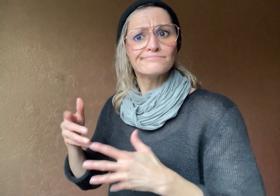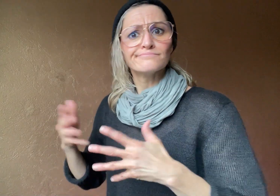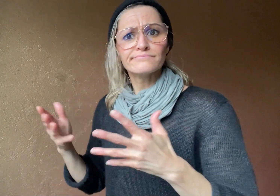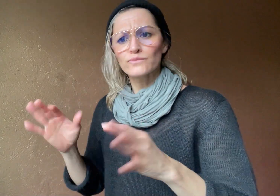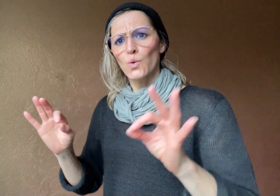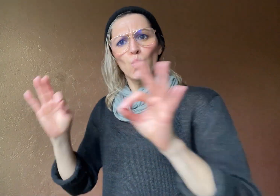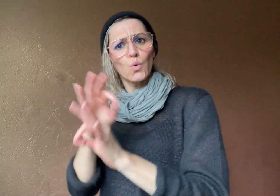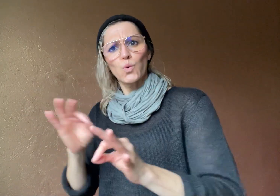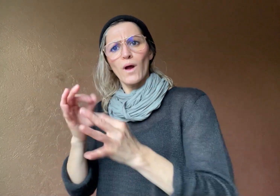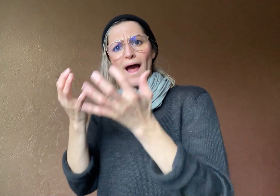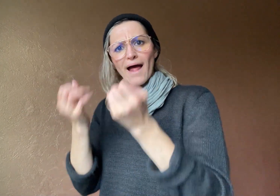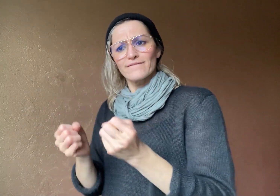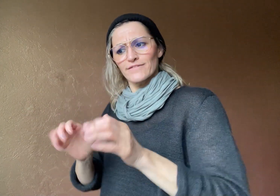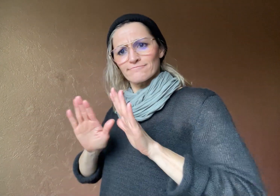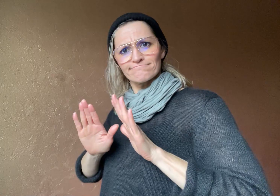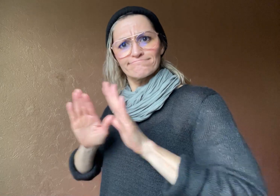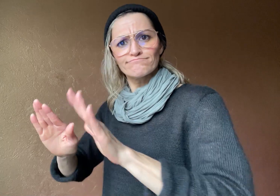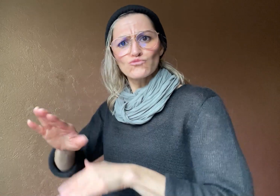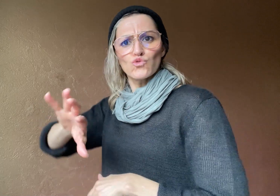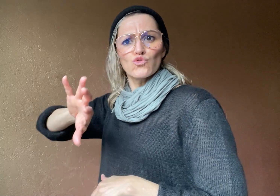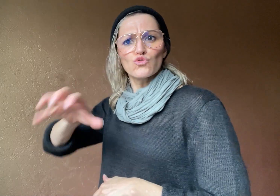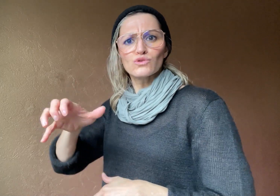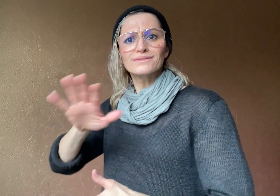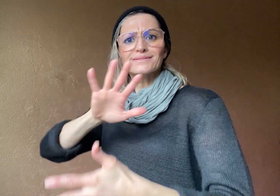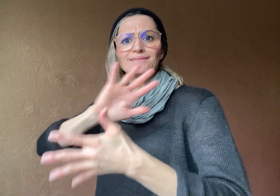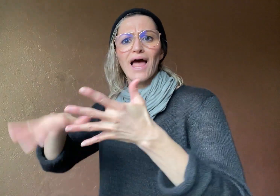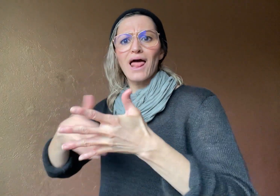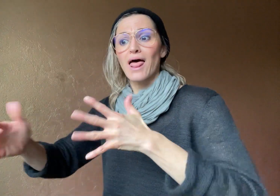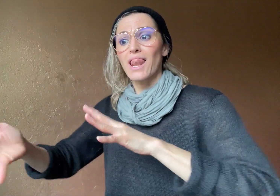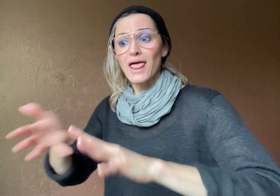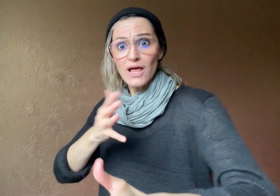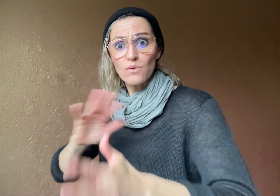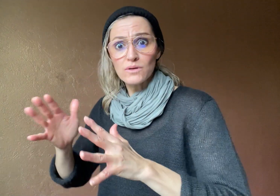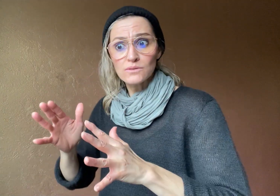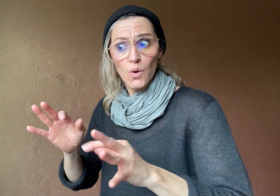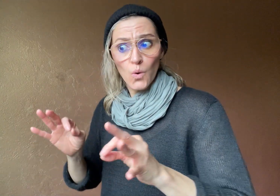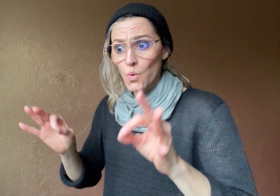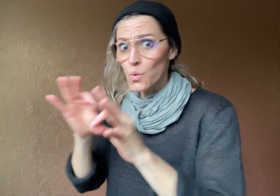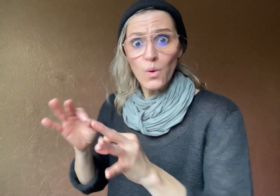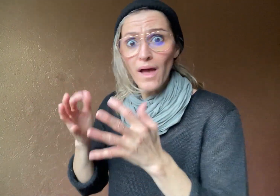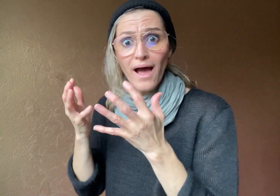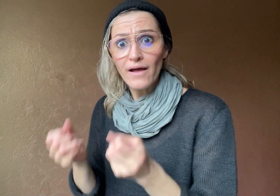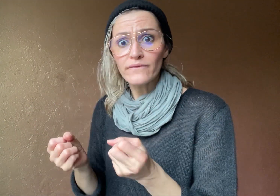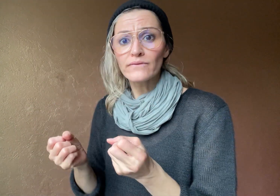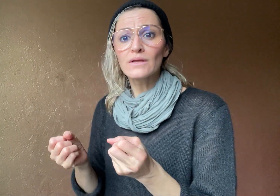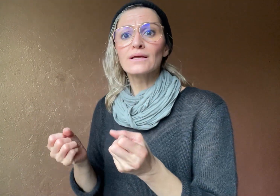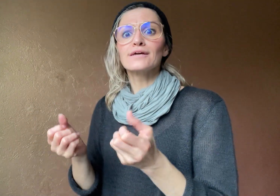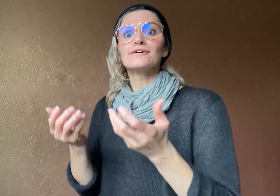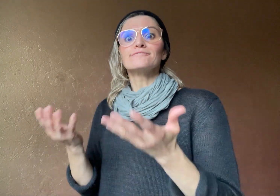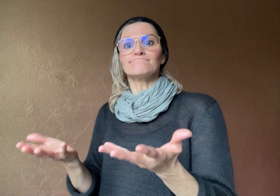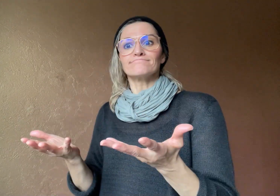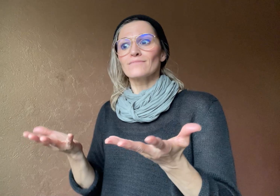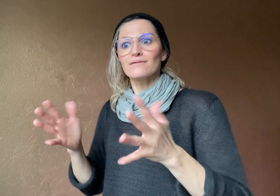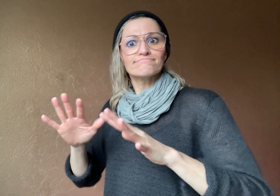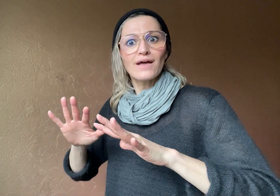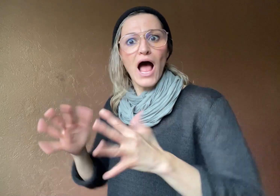The lack of a national sign language also meant that sign